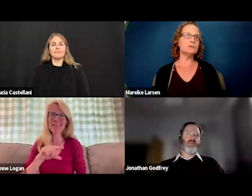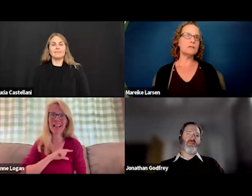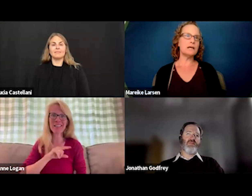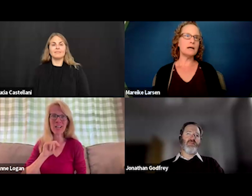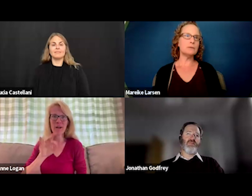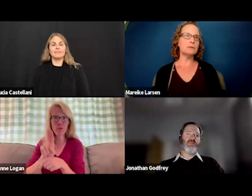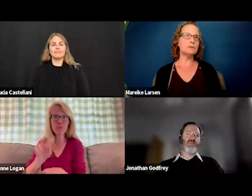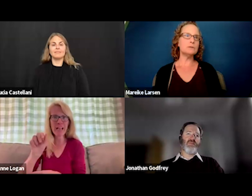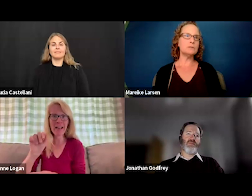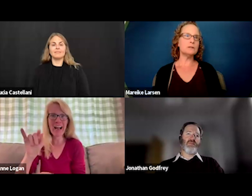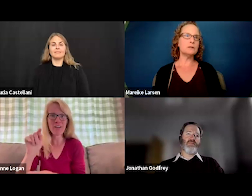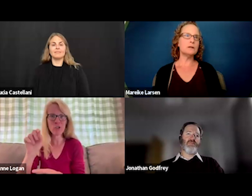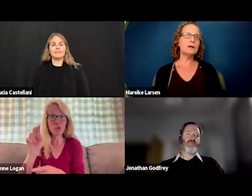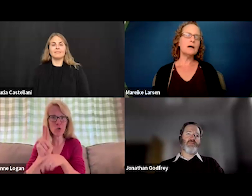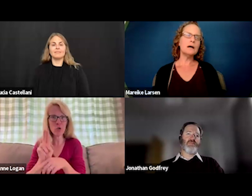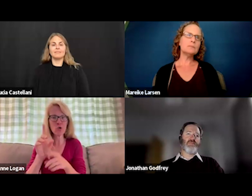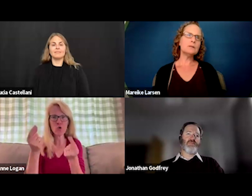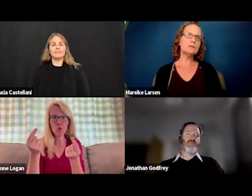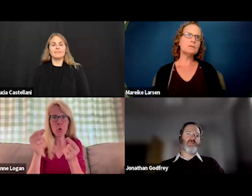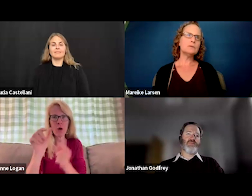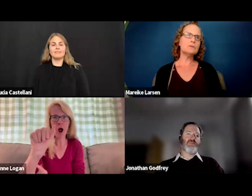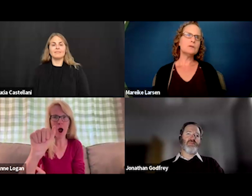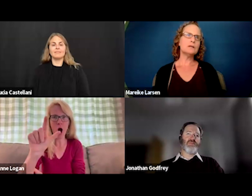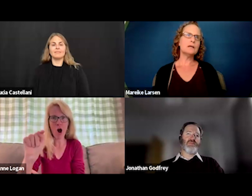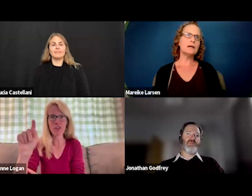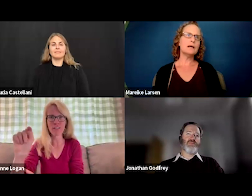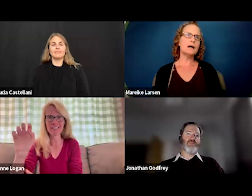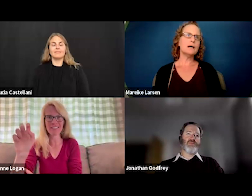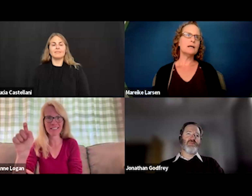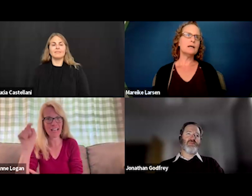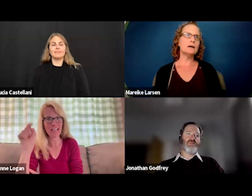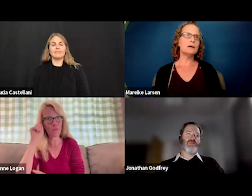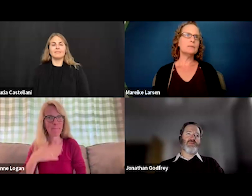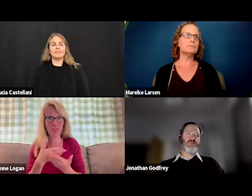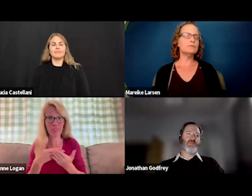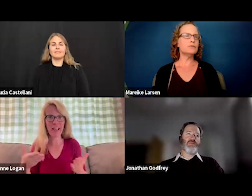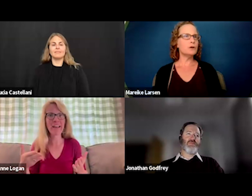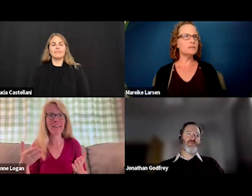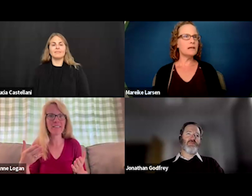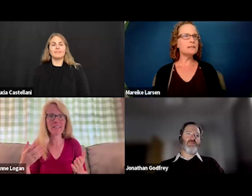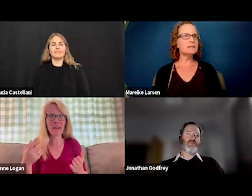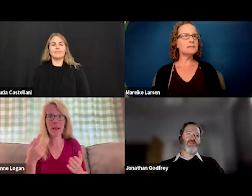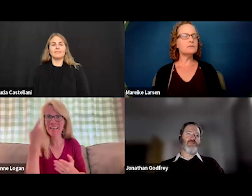use AI when you use it. I'm guilty of using AI for Alt text